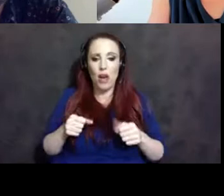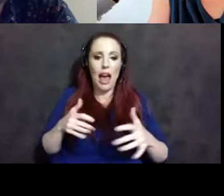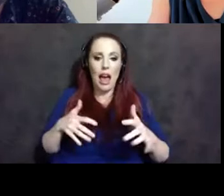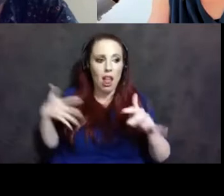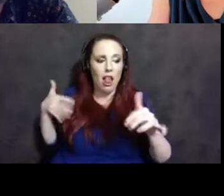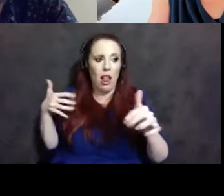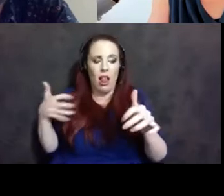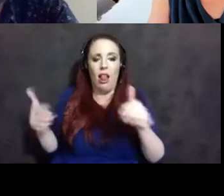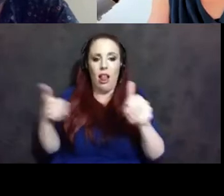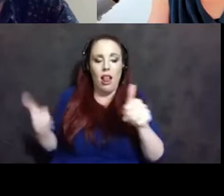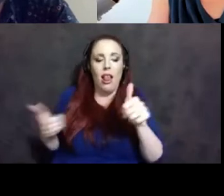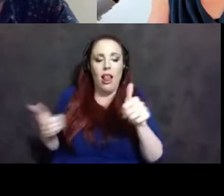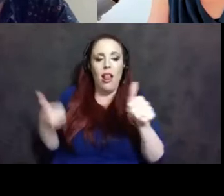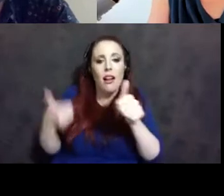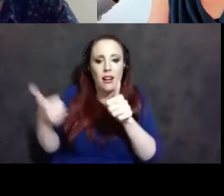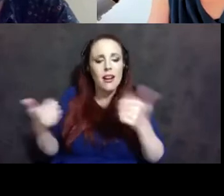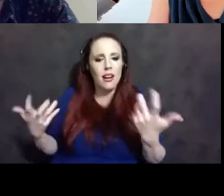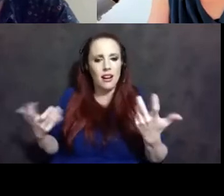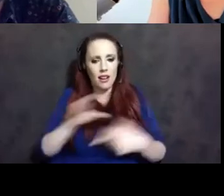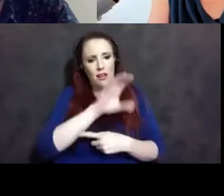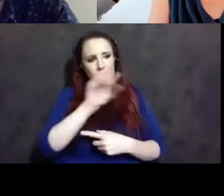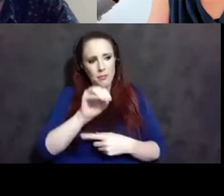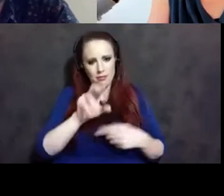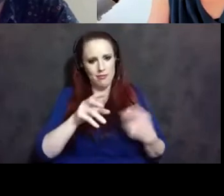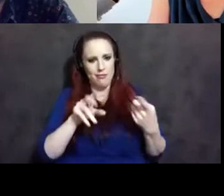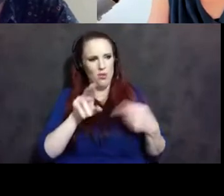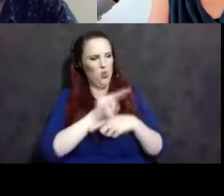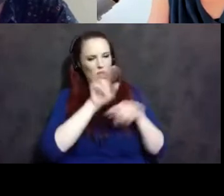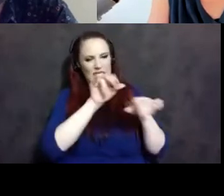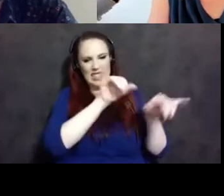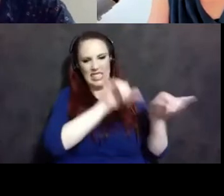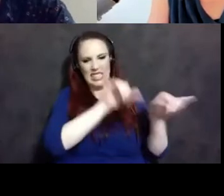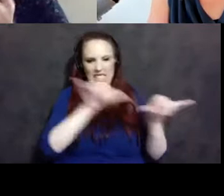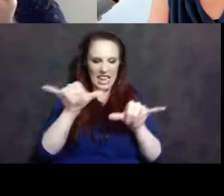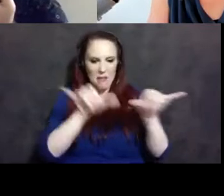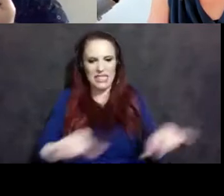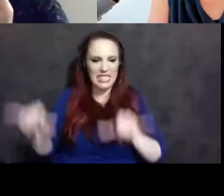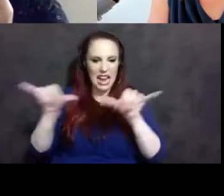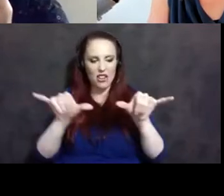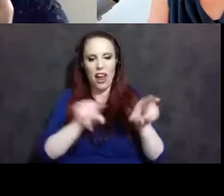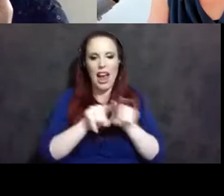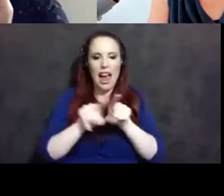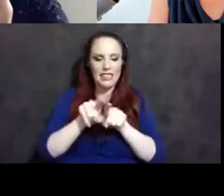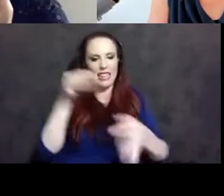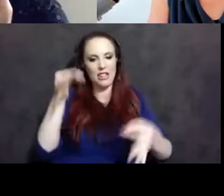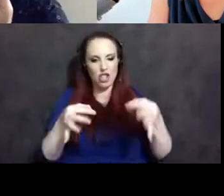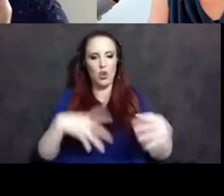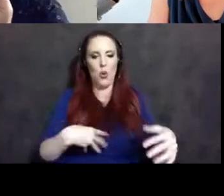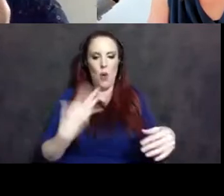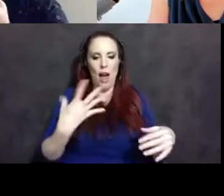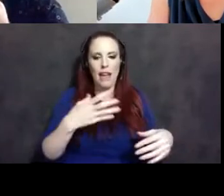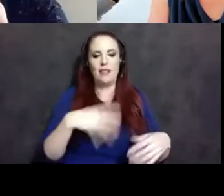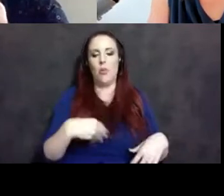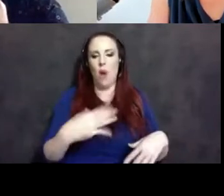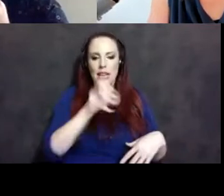If the companies use the exact same standards as a white cis male, they'll hire a black